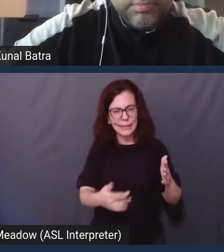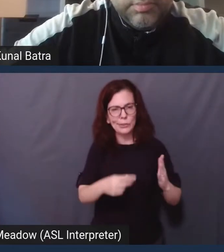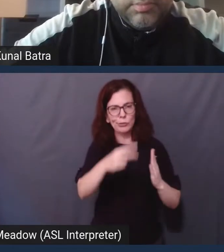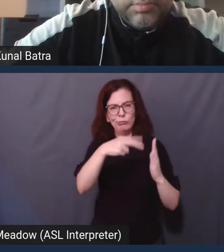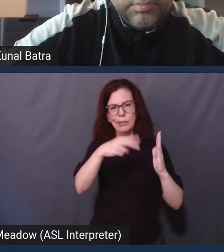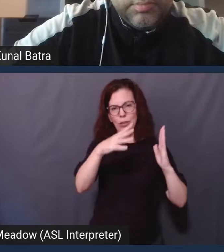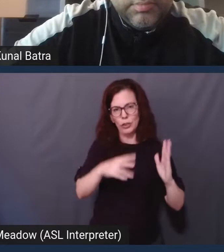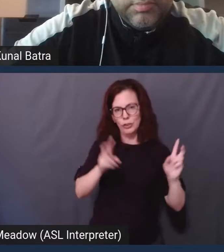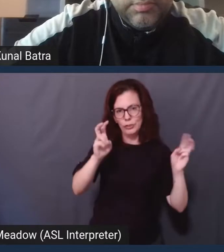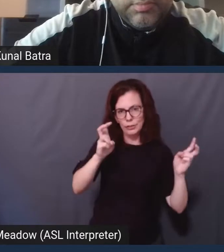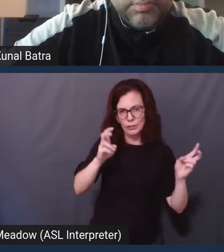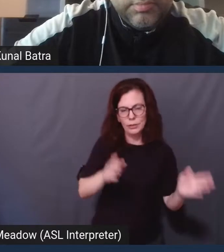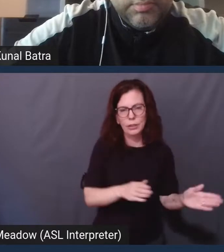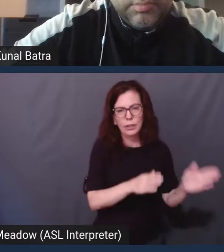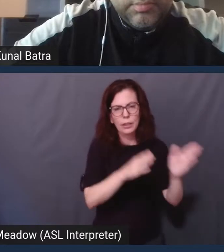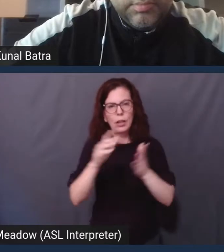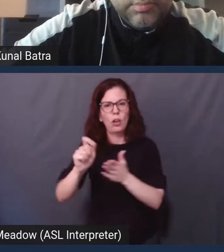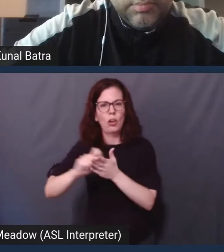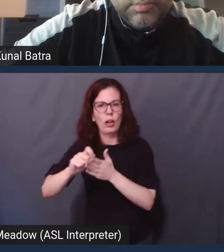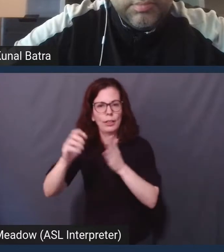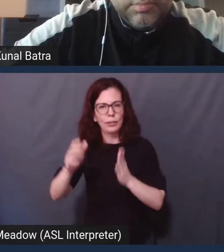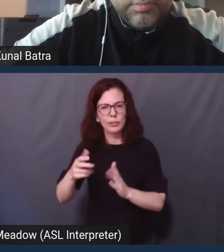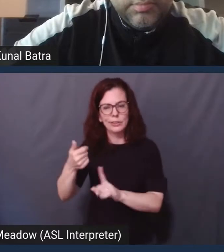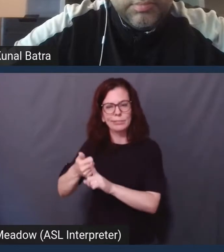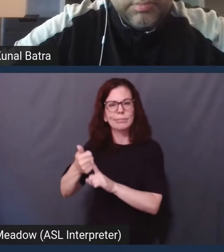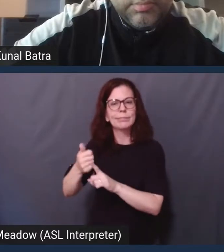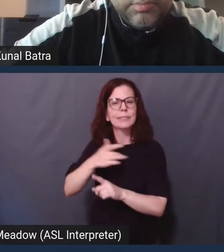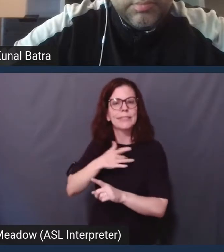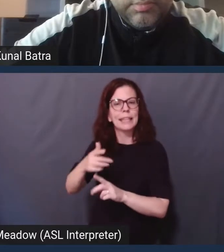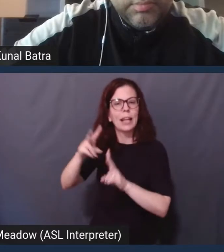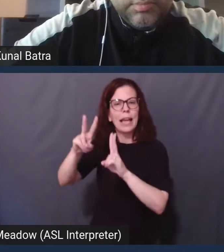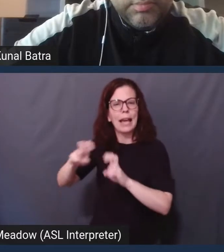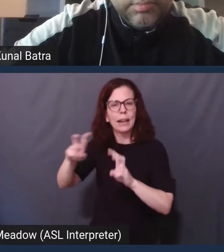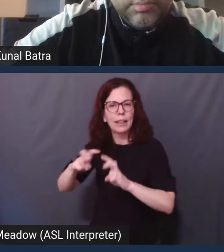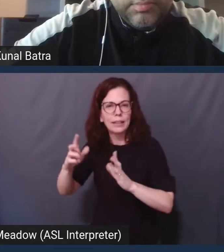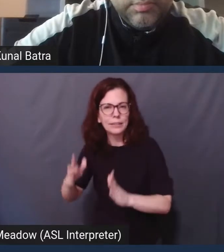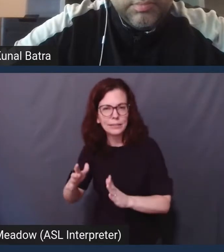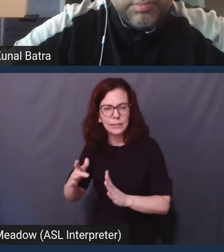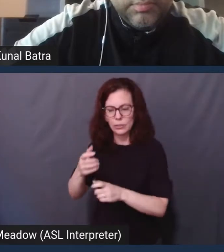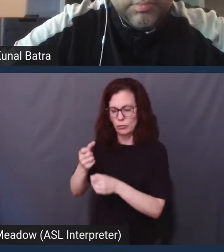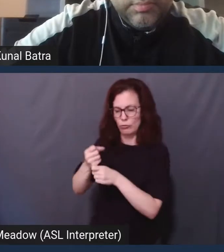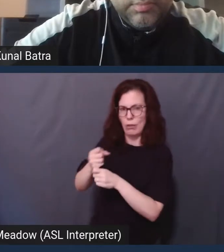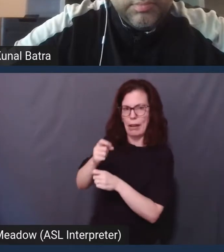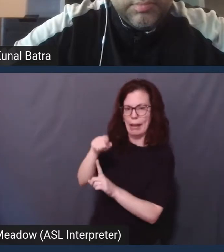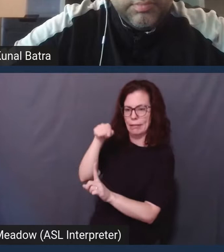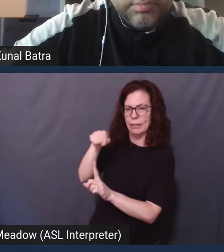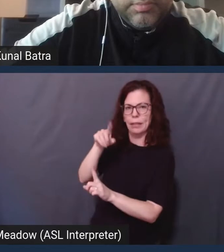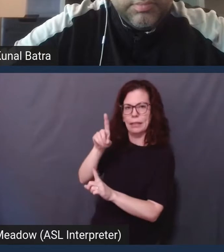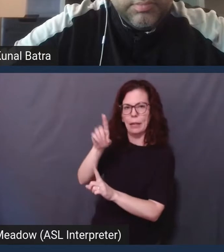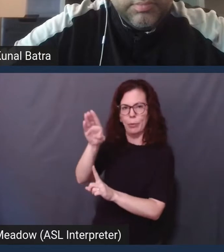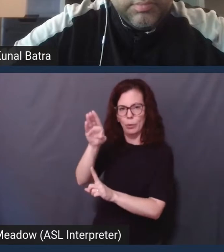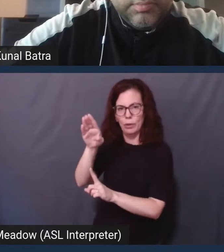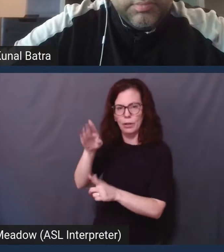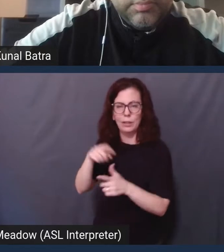Then, there are authors, typically, analyst, working and creating these dashboards. And then, there are data folks